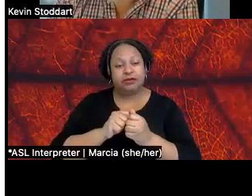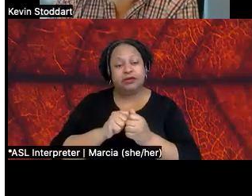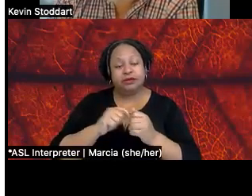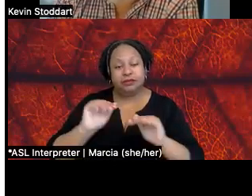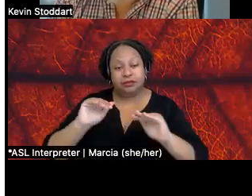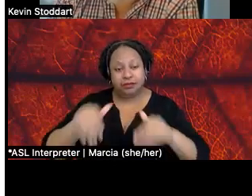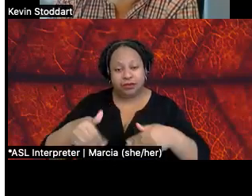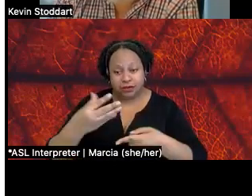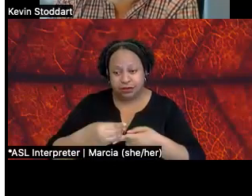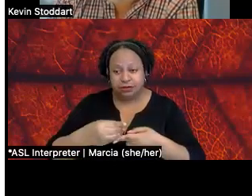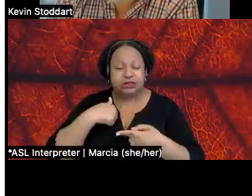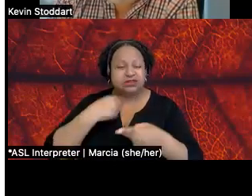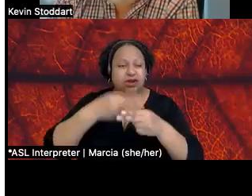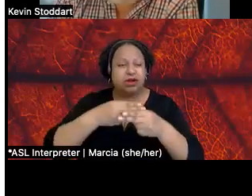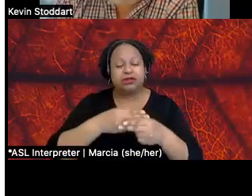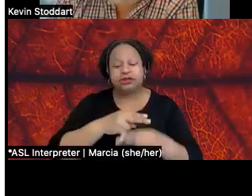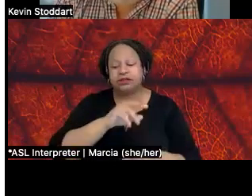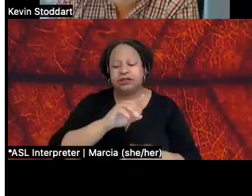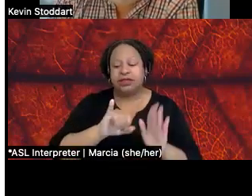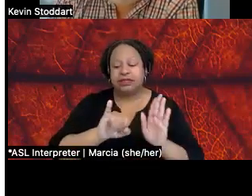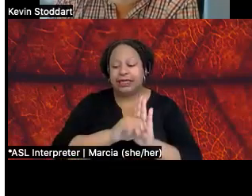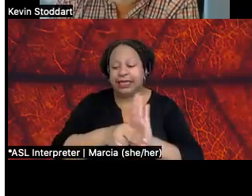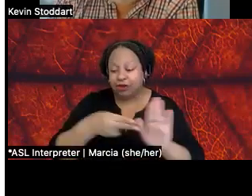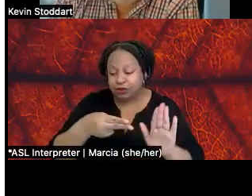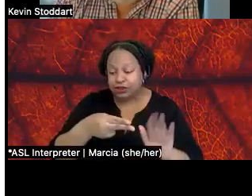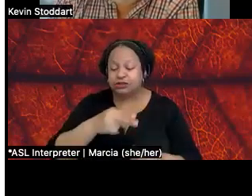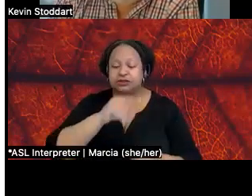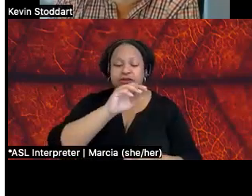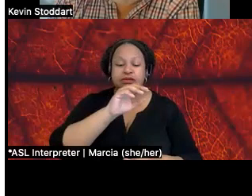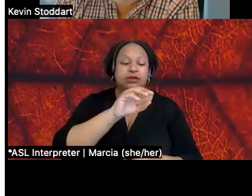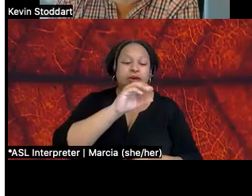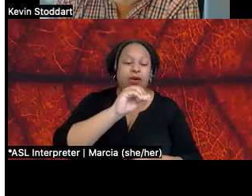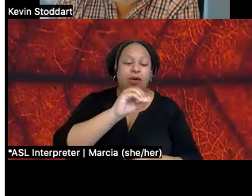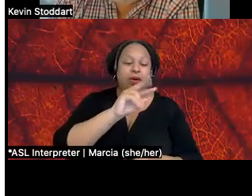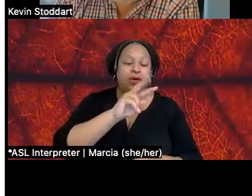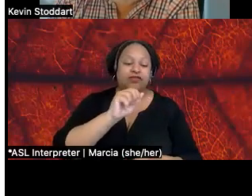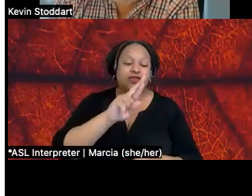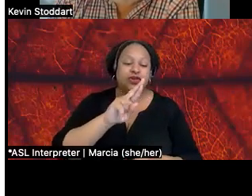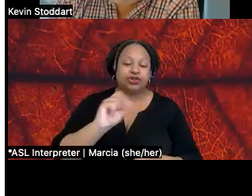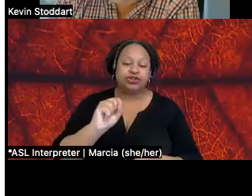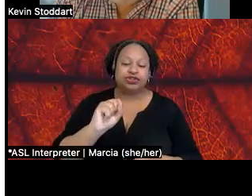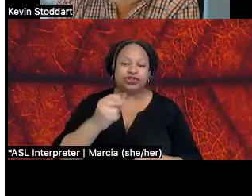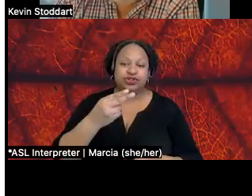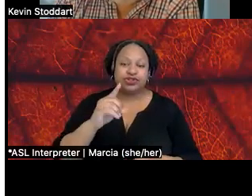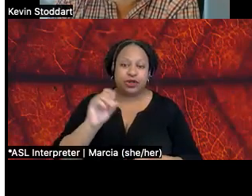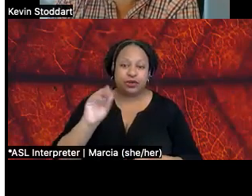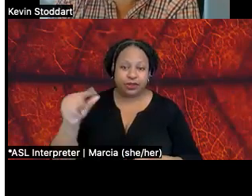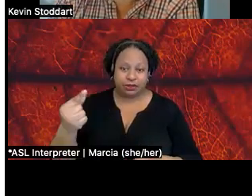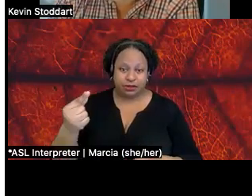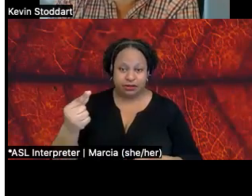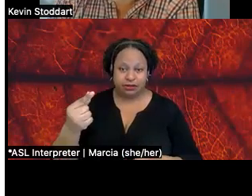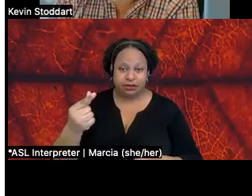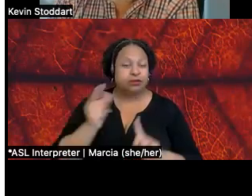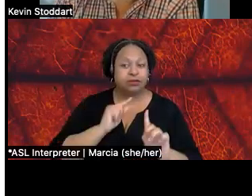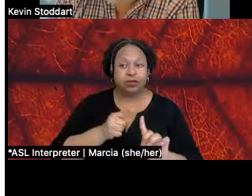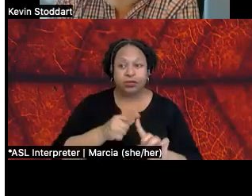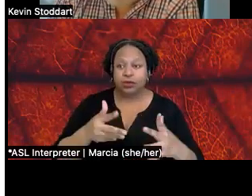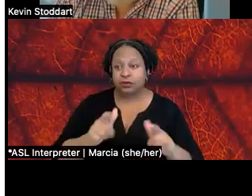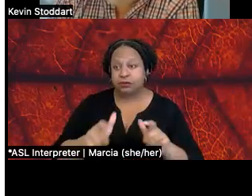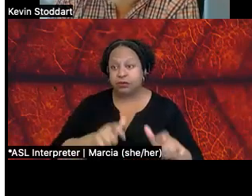So many people who have these mental health struggles are not